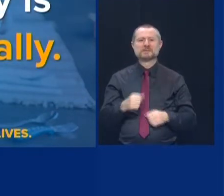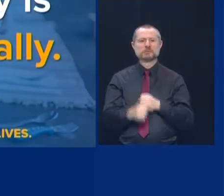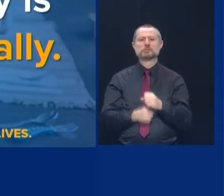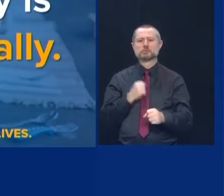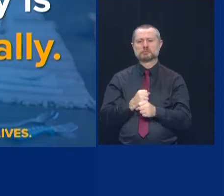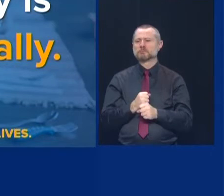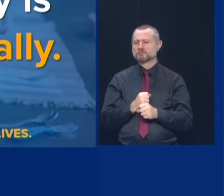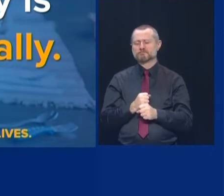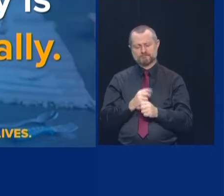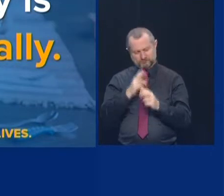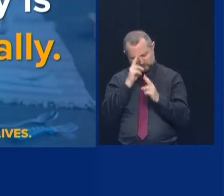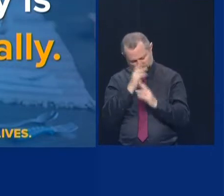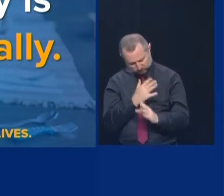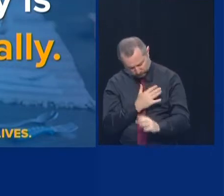OF FAMILIES LOST SOMEONE.